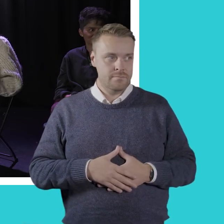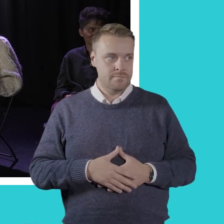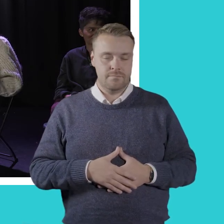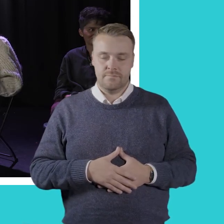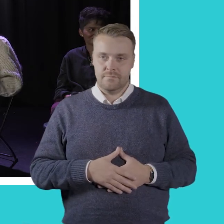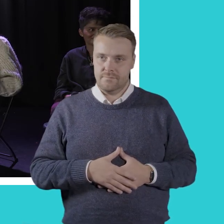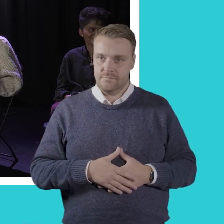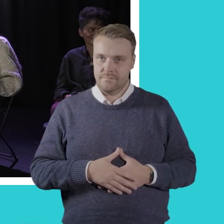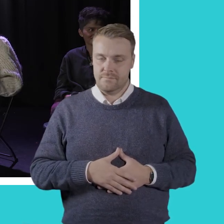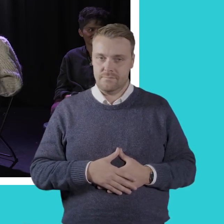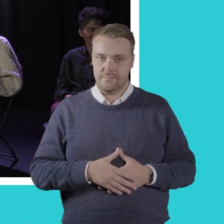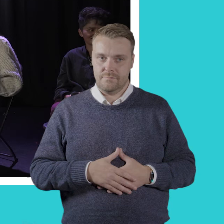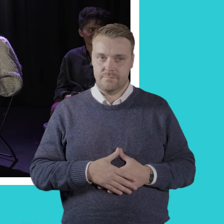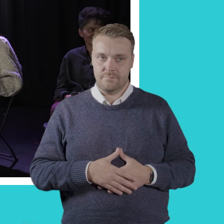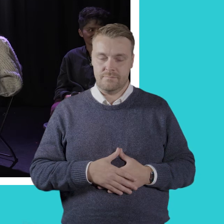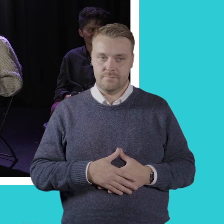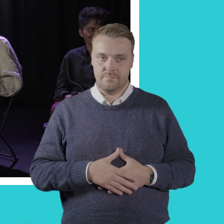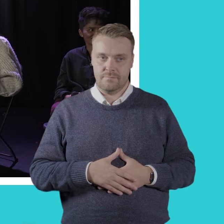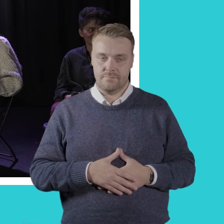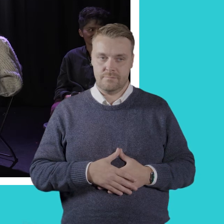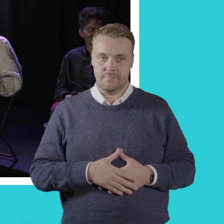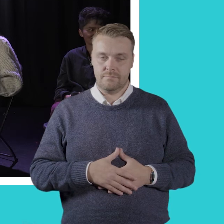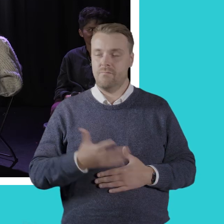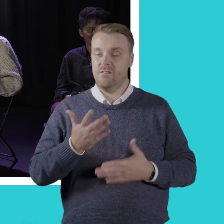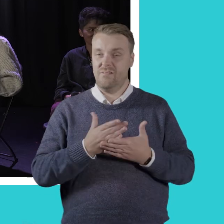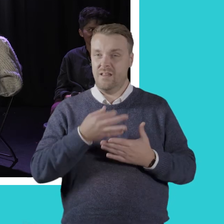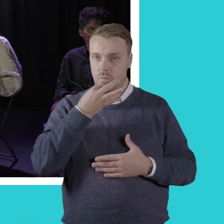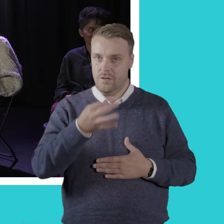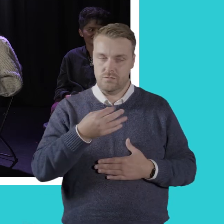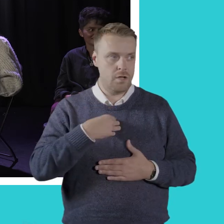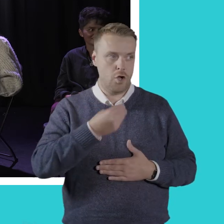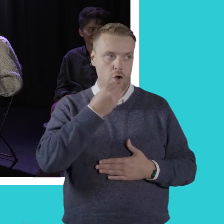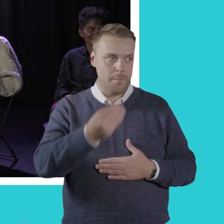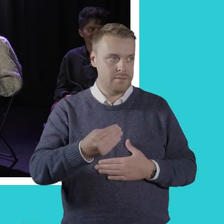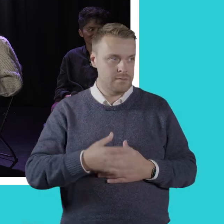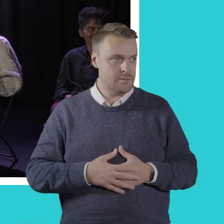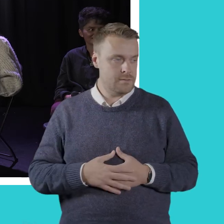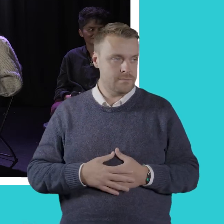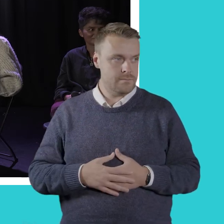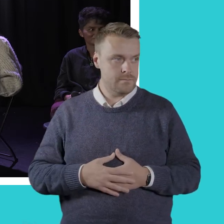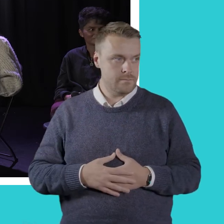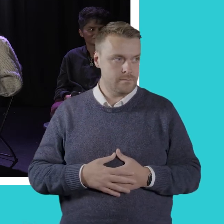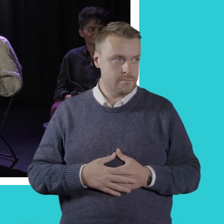I don't really have a question to be very honest but I think I should just comment because there was a space to comment. But yeah I think going back to